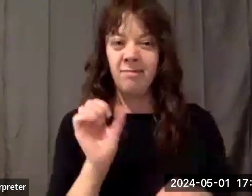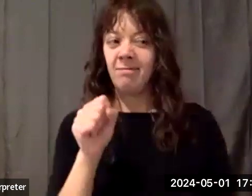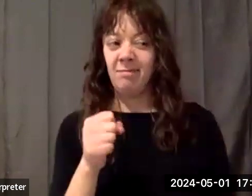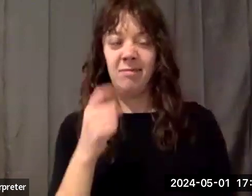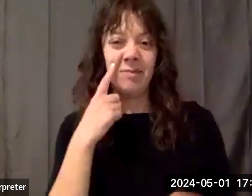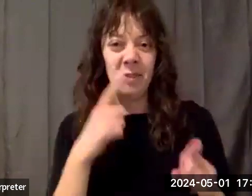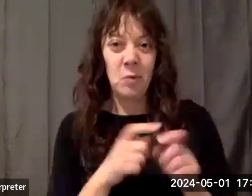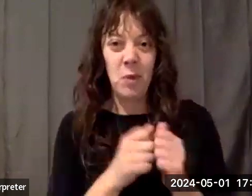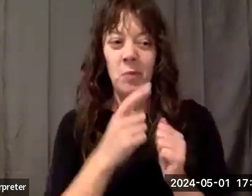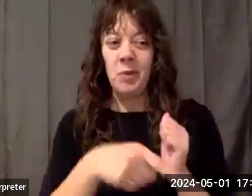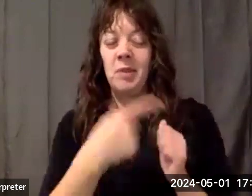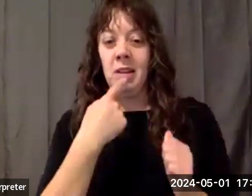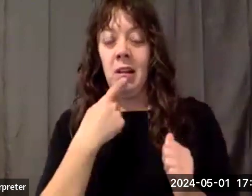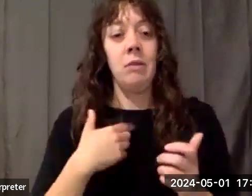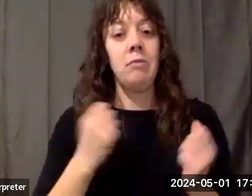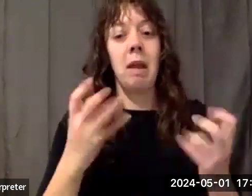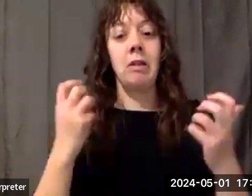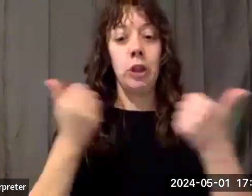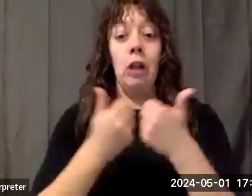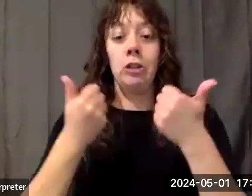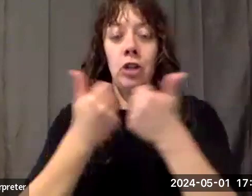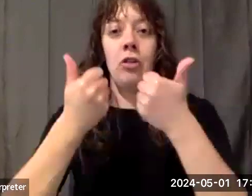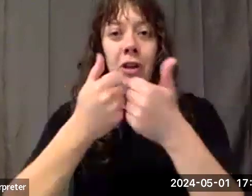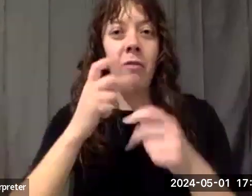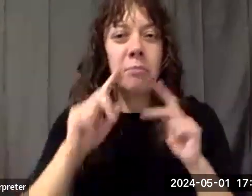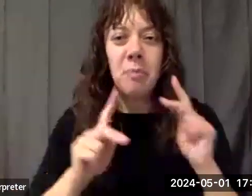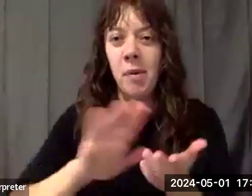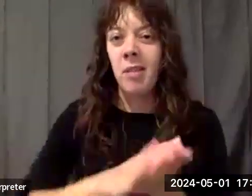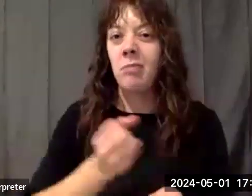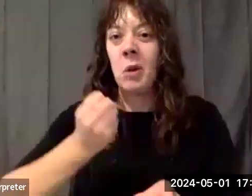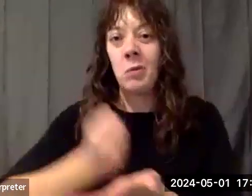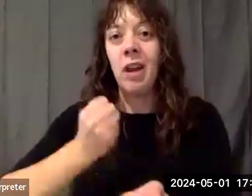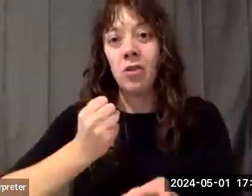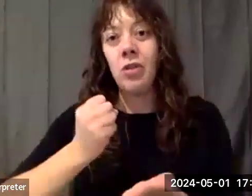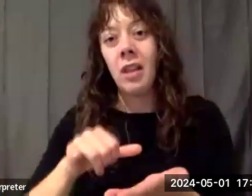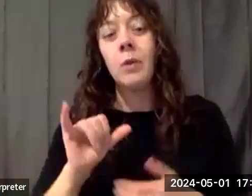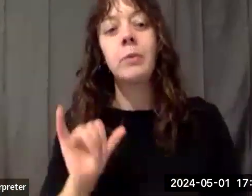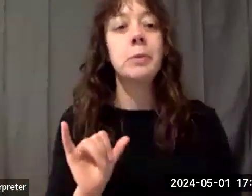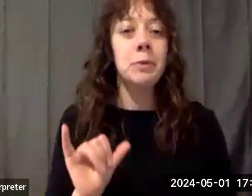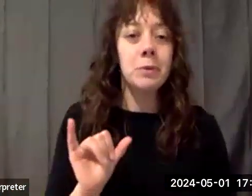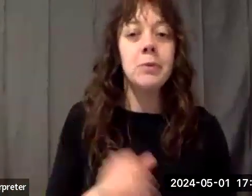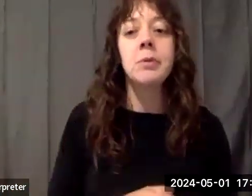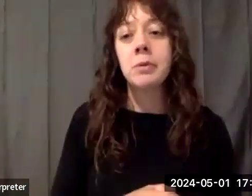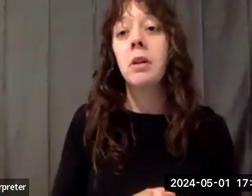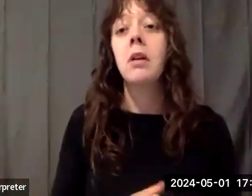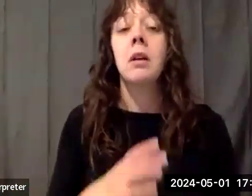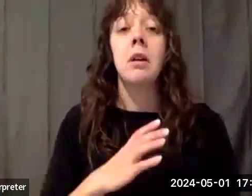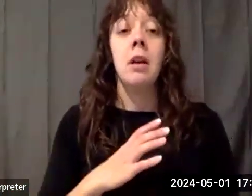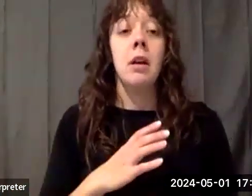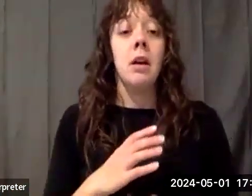And so we were afford the opportunity to engage in project pathway with psychology as a way